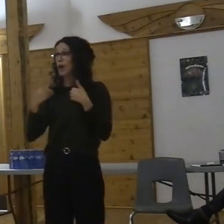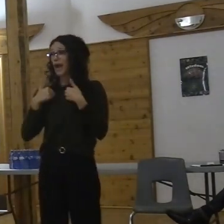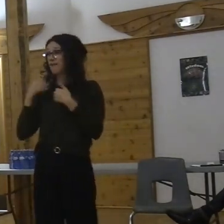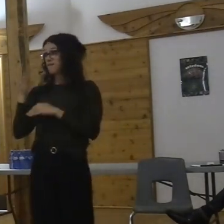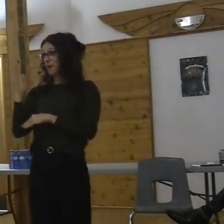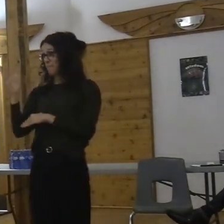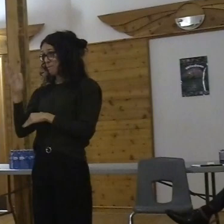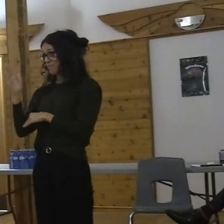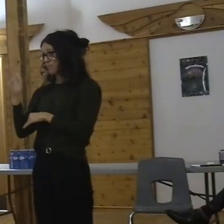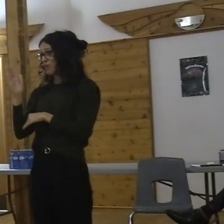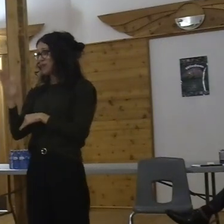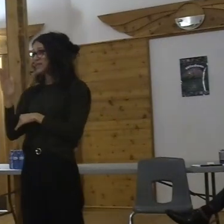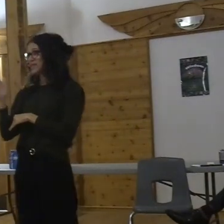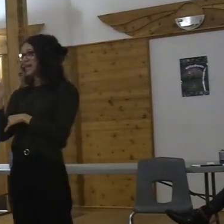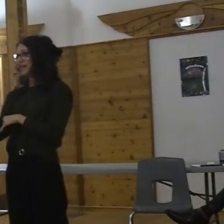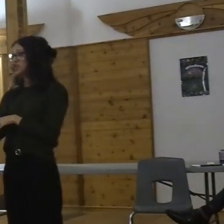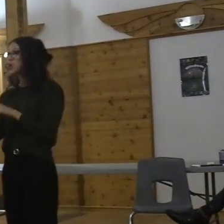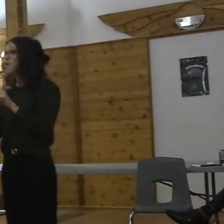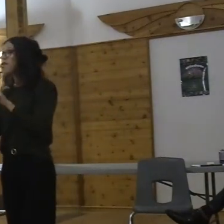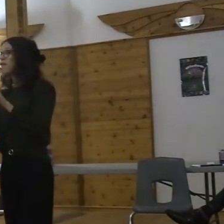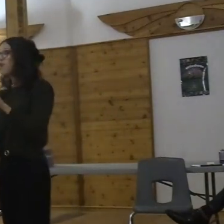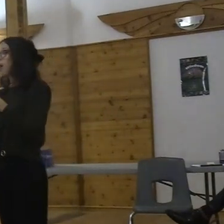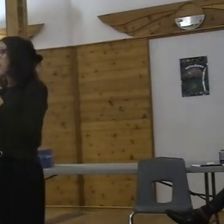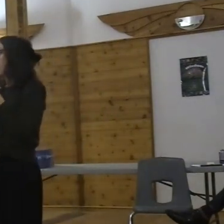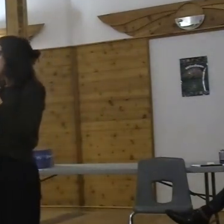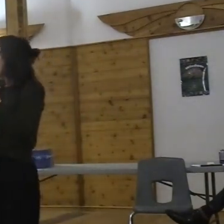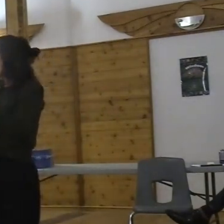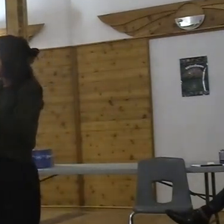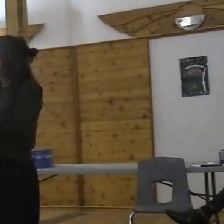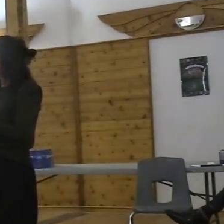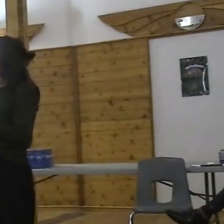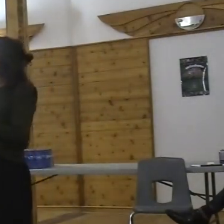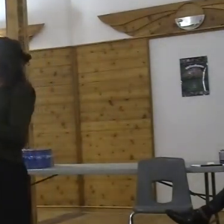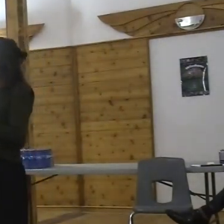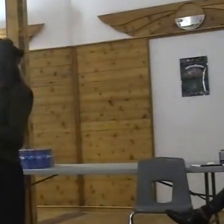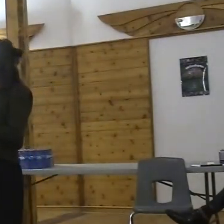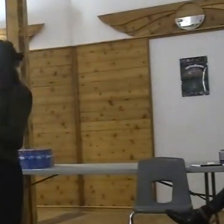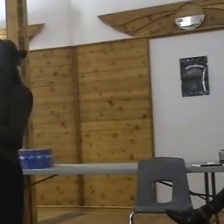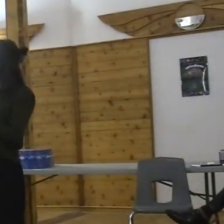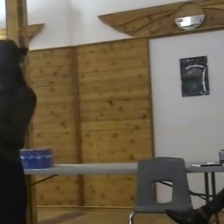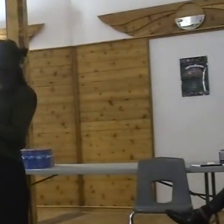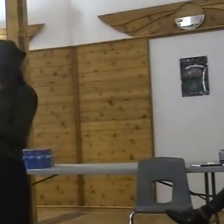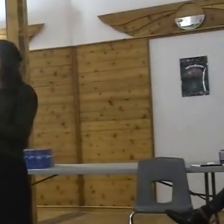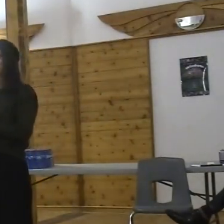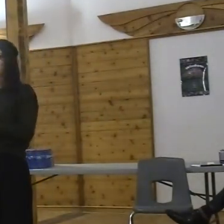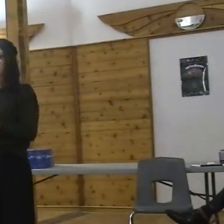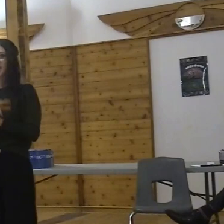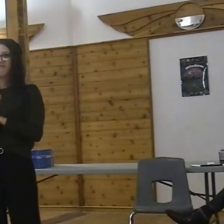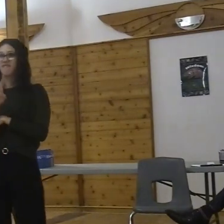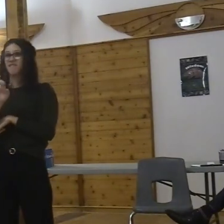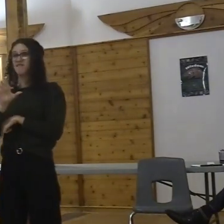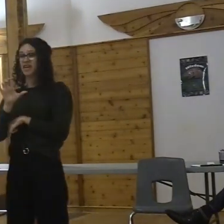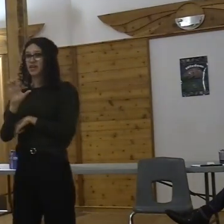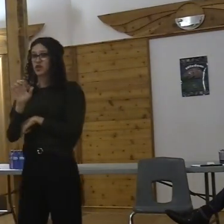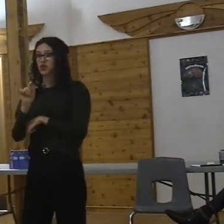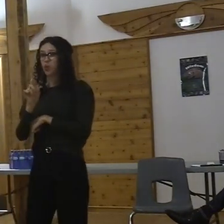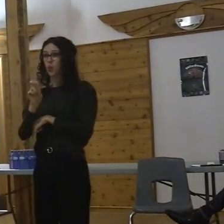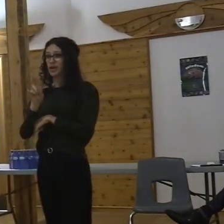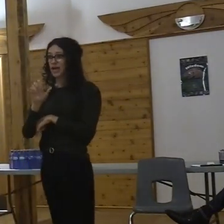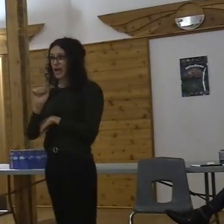a sister from Victoria. BC who is on a journey from coast to coast